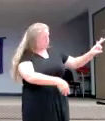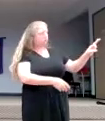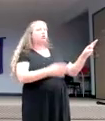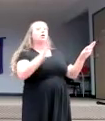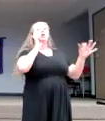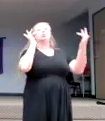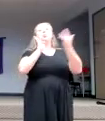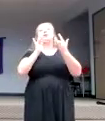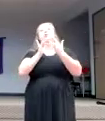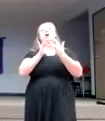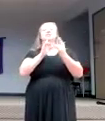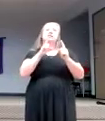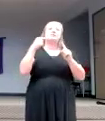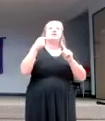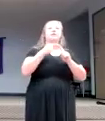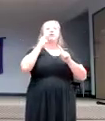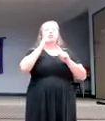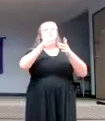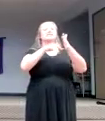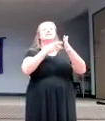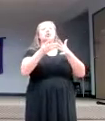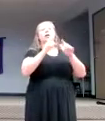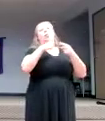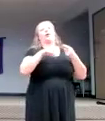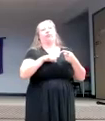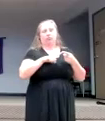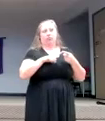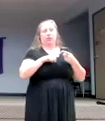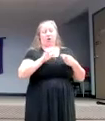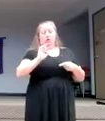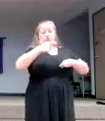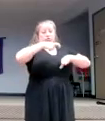reach out to you specifically for scheduling of that. And then a third time will be when